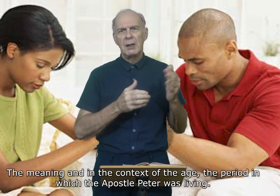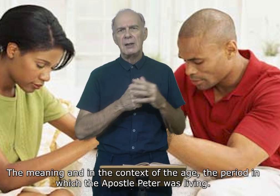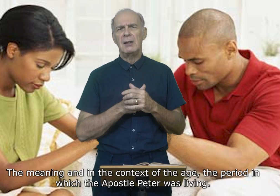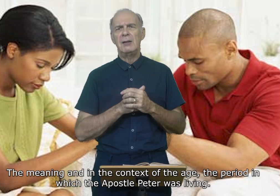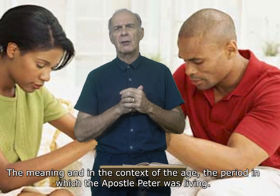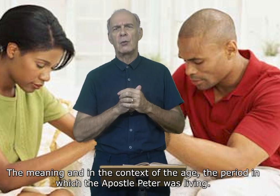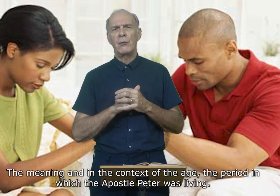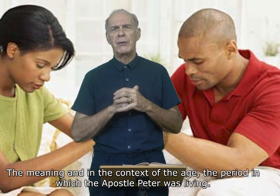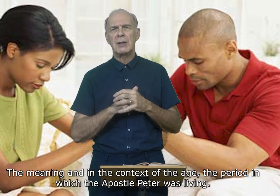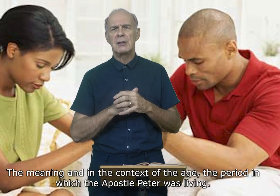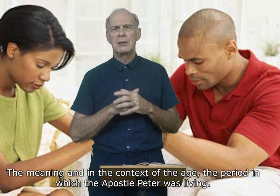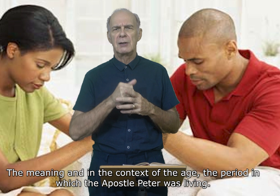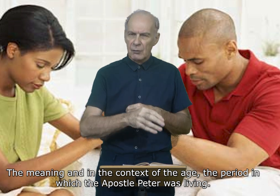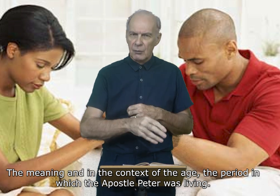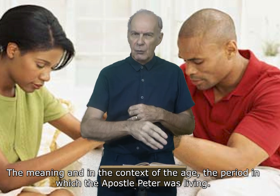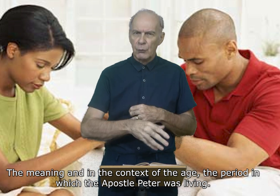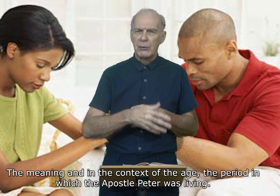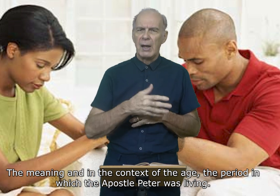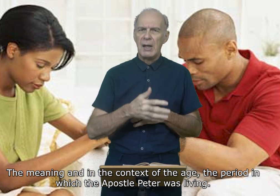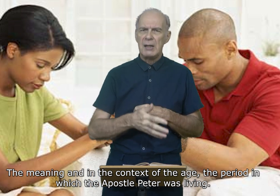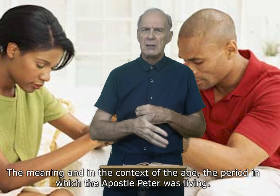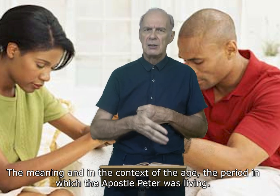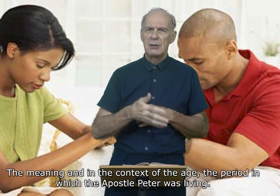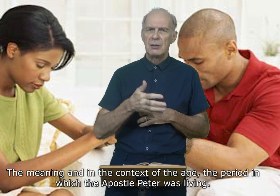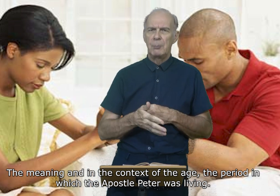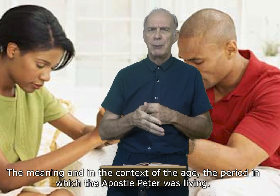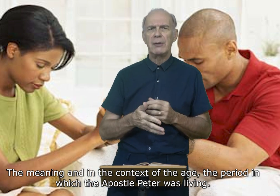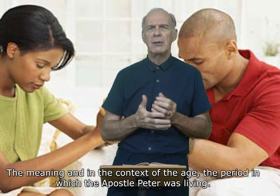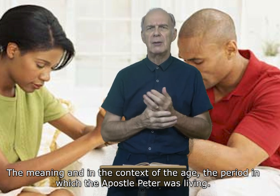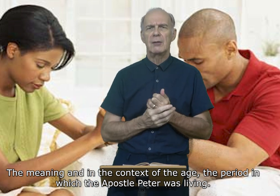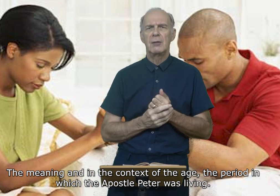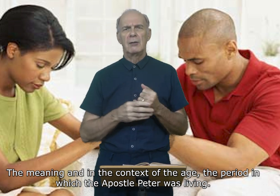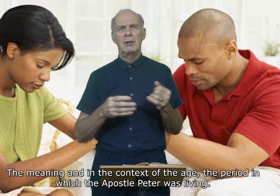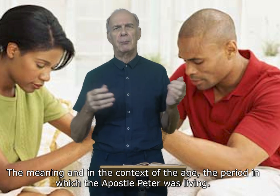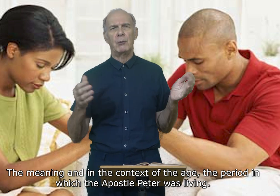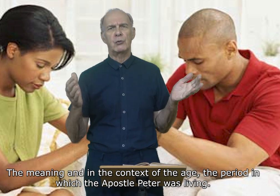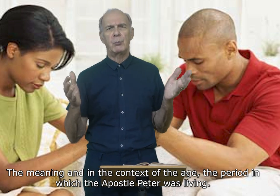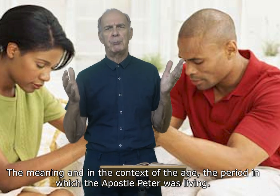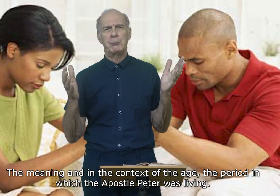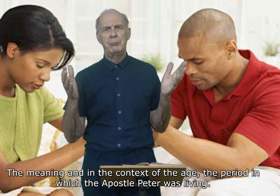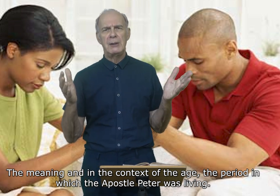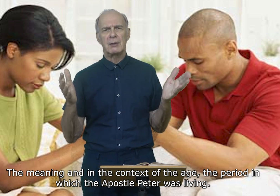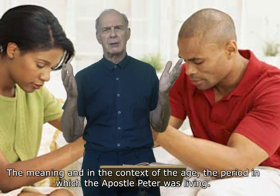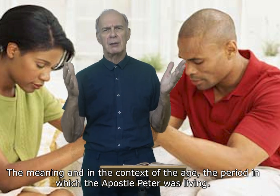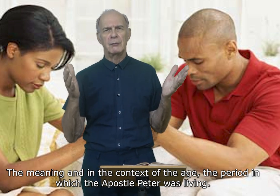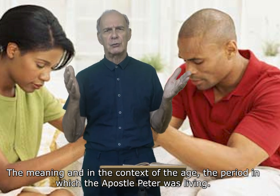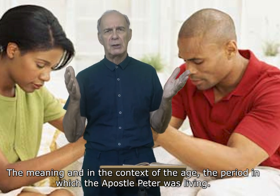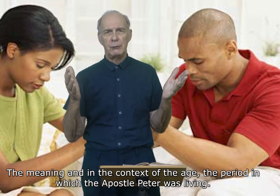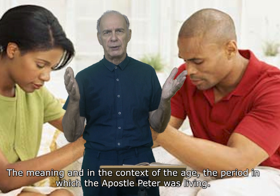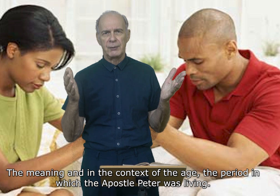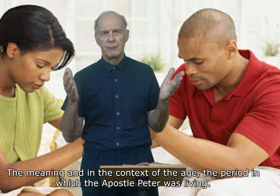The meaning and in the context of the age, the period in which the Apostle Peter was living.